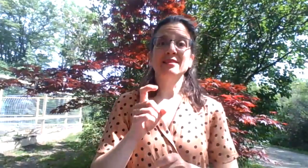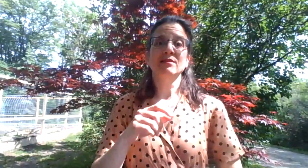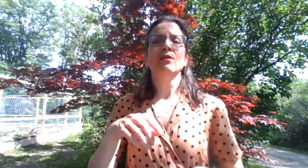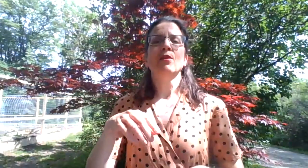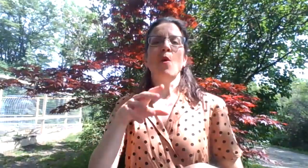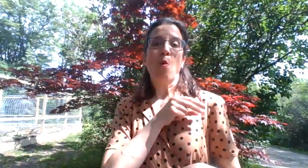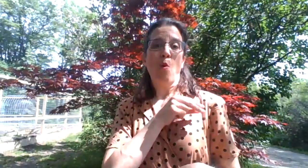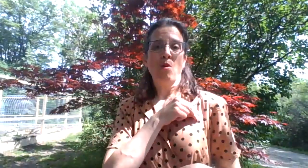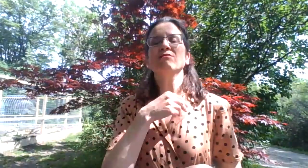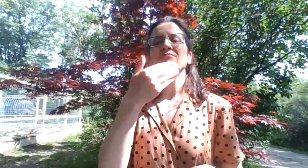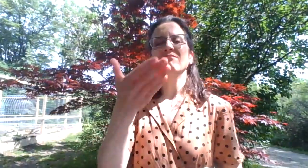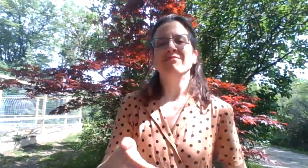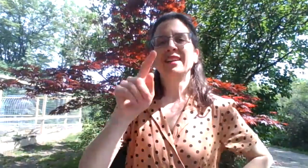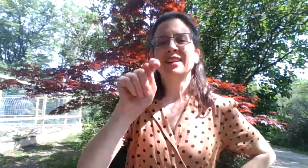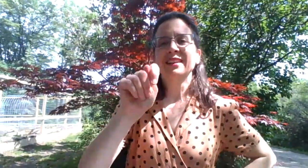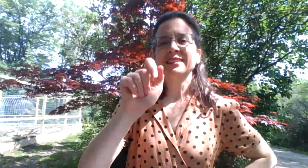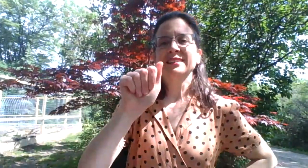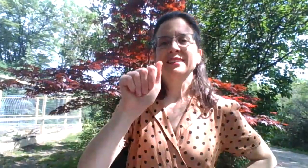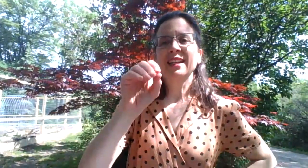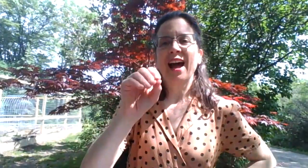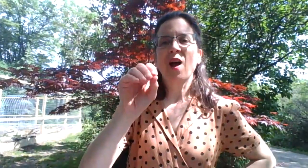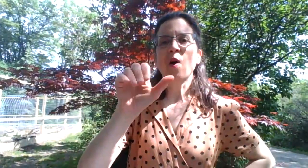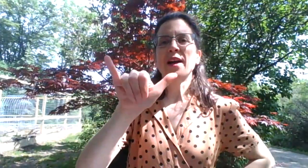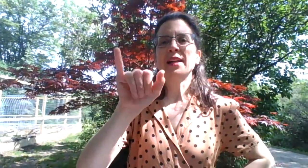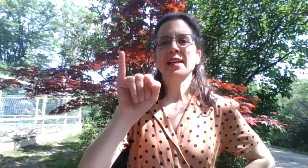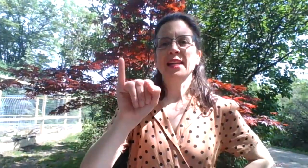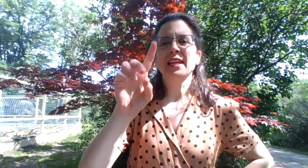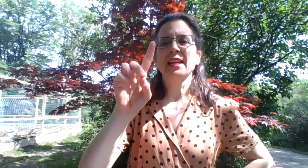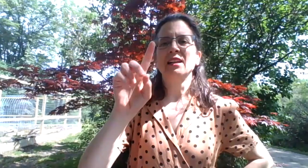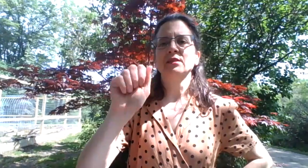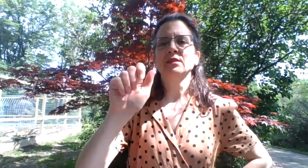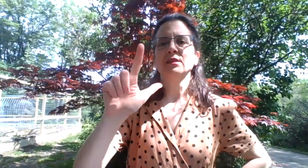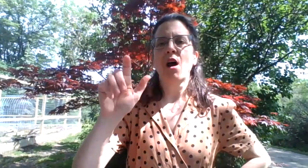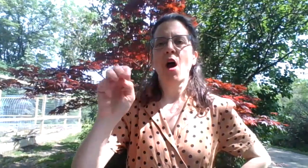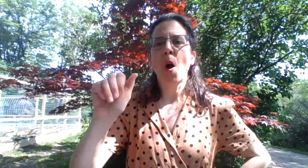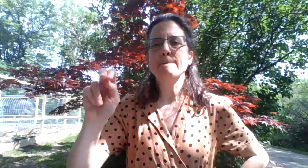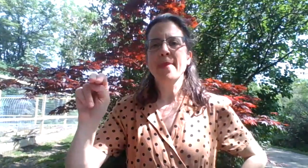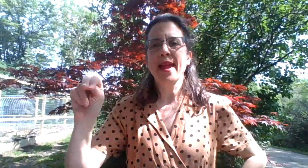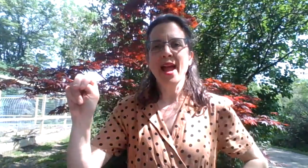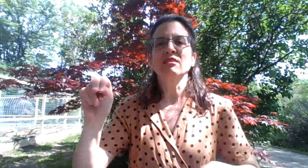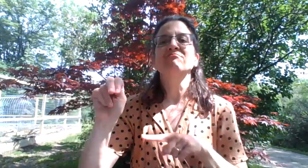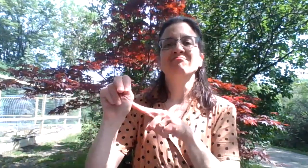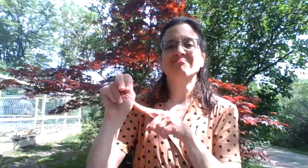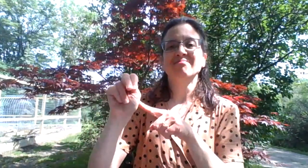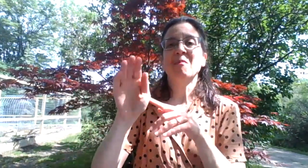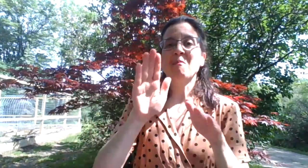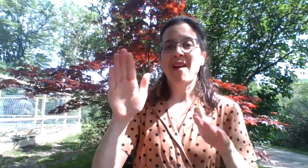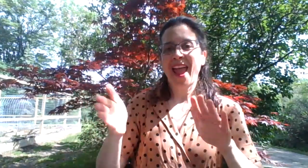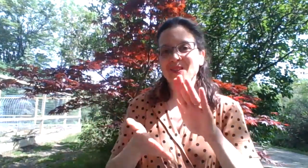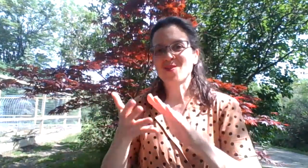This award goes to a student who has true commitment and dedication to art, Tao Yi Dallmann.